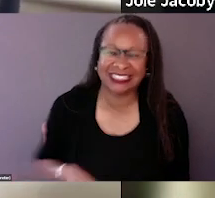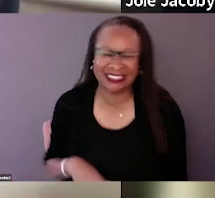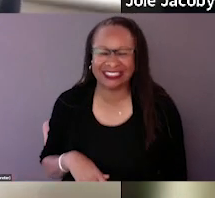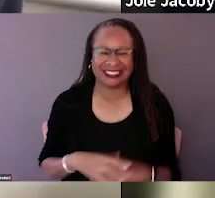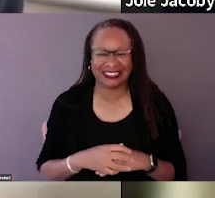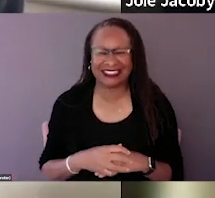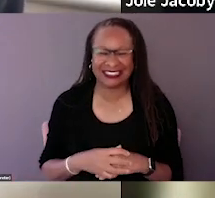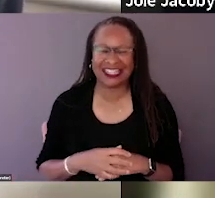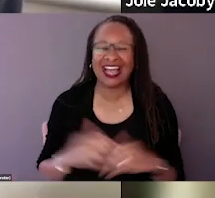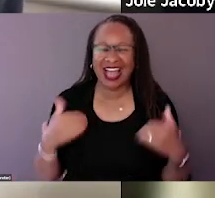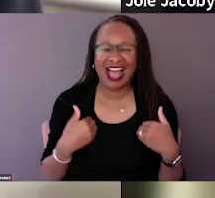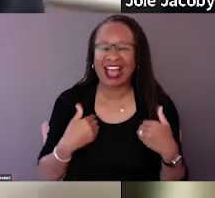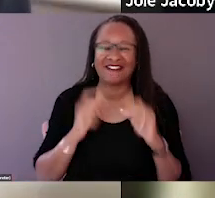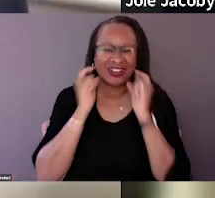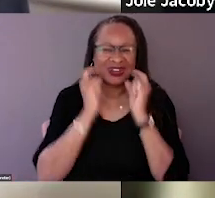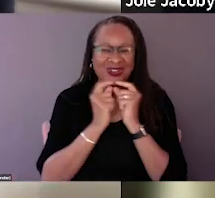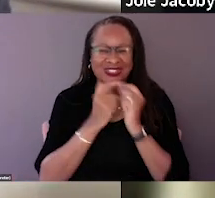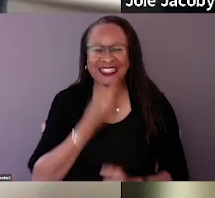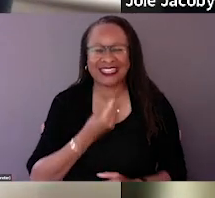I have a goatee and a necklace my wife got me.